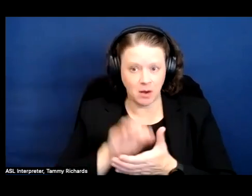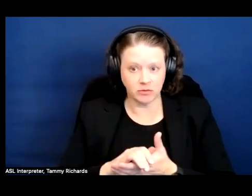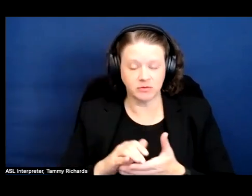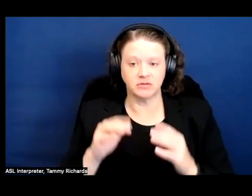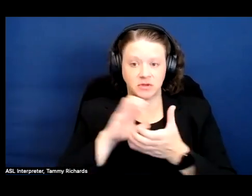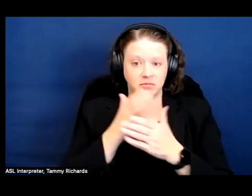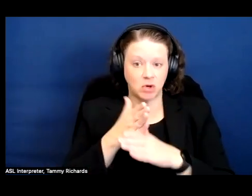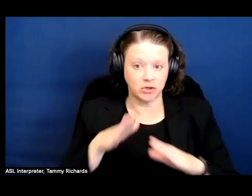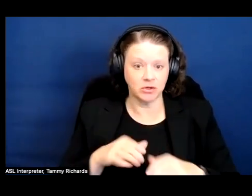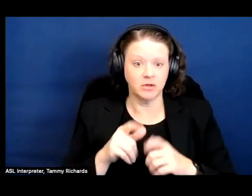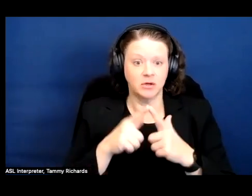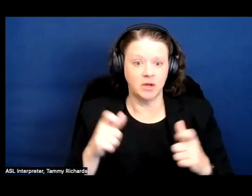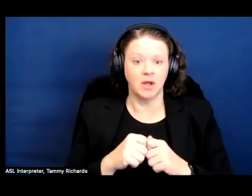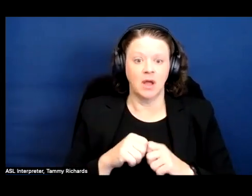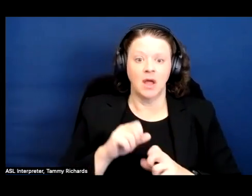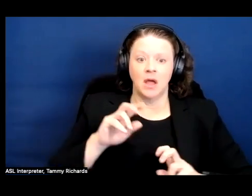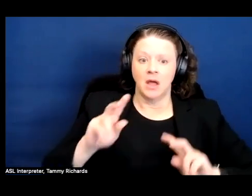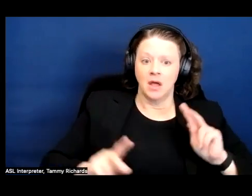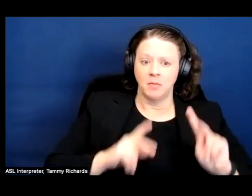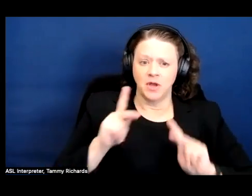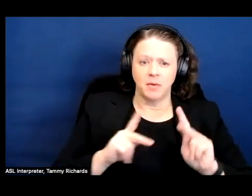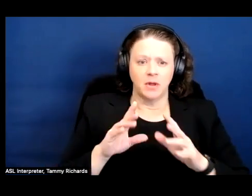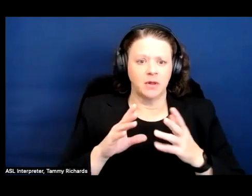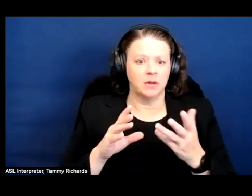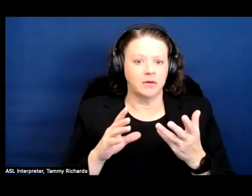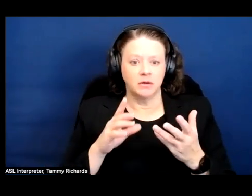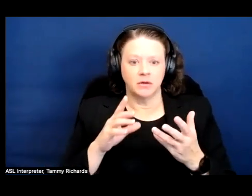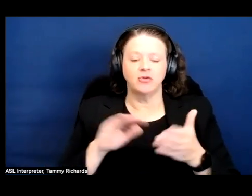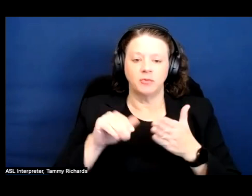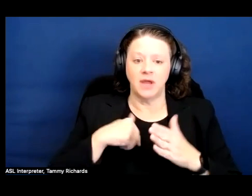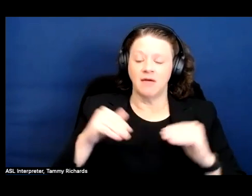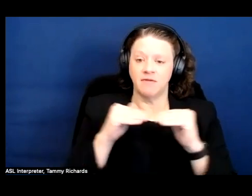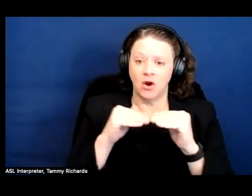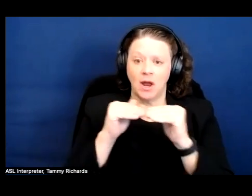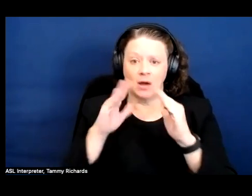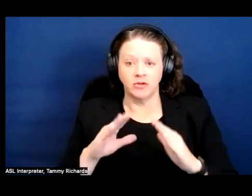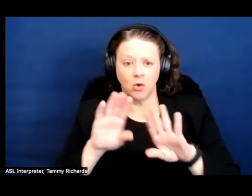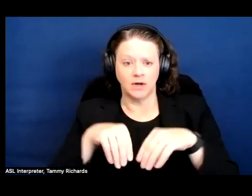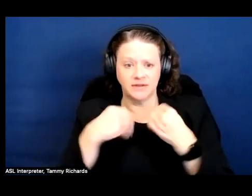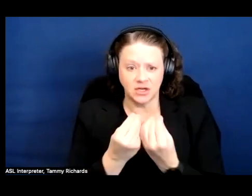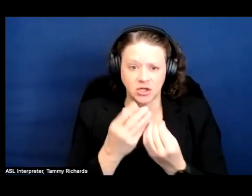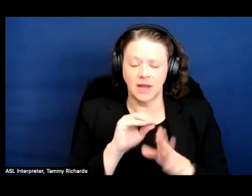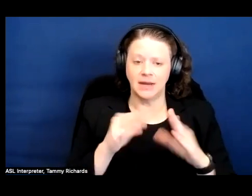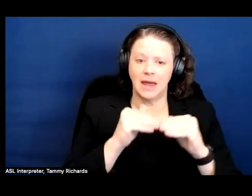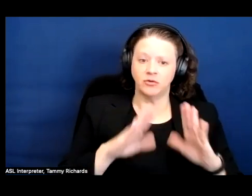to go ahead and screen you out at the application stage without being able to prove that they did so.